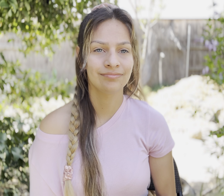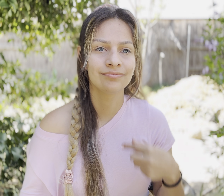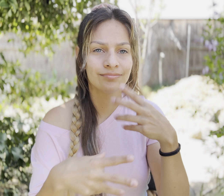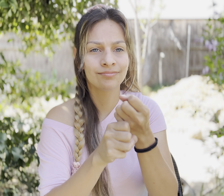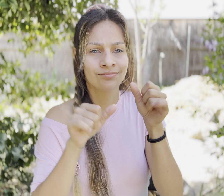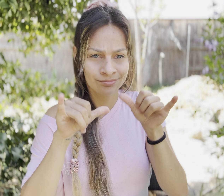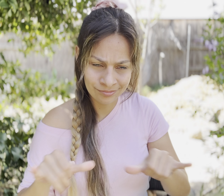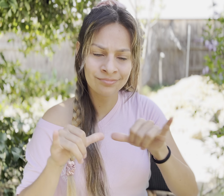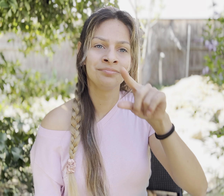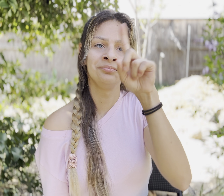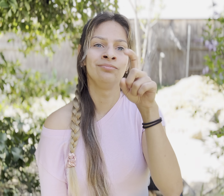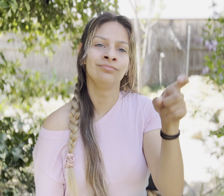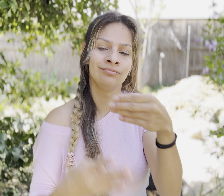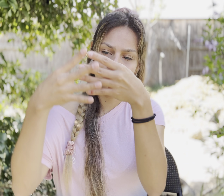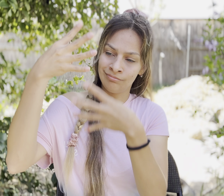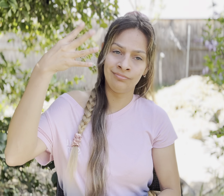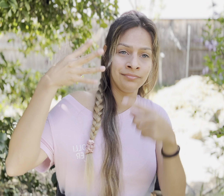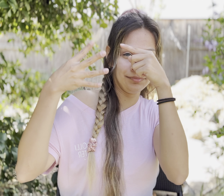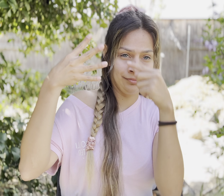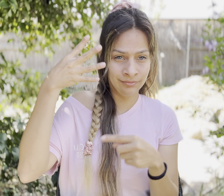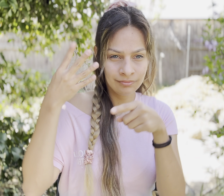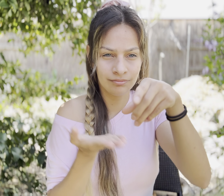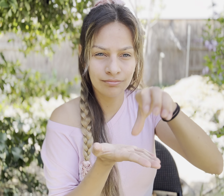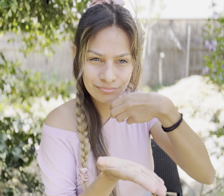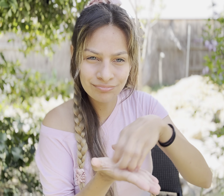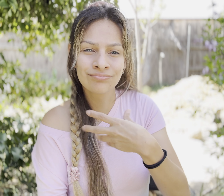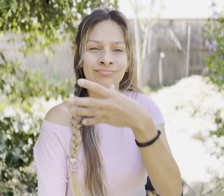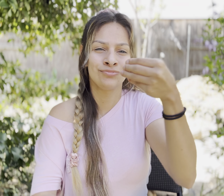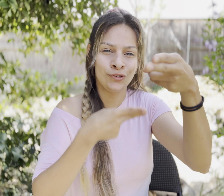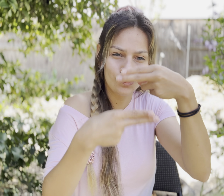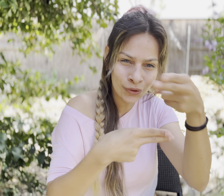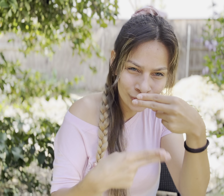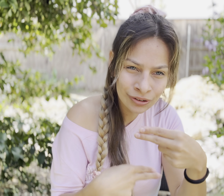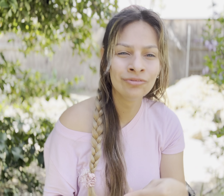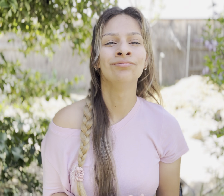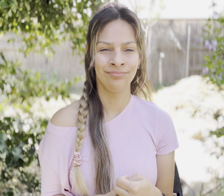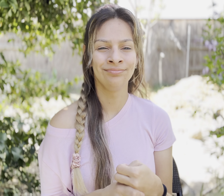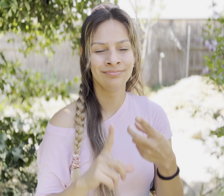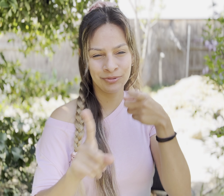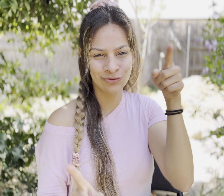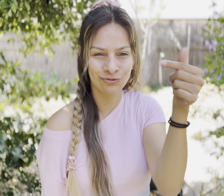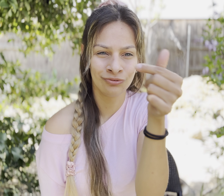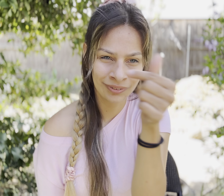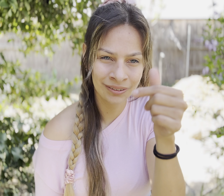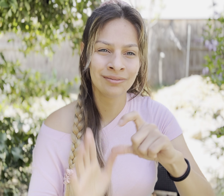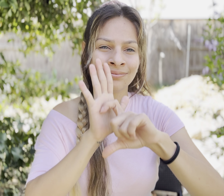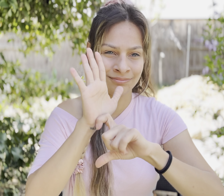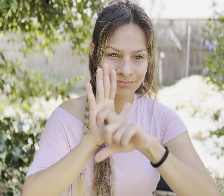I received the same questions by direct message (DM) and comments from TikTok & Instagram.